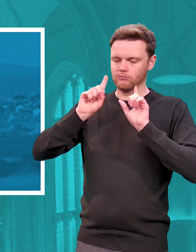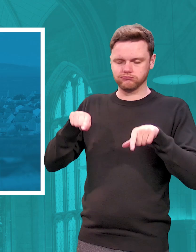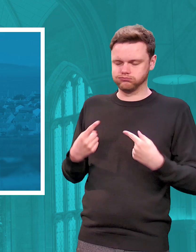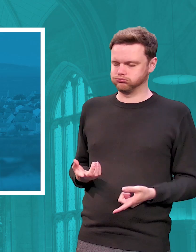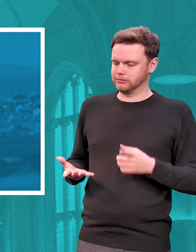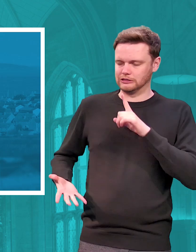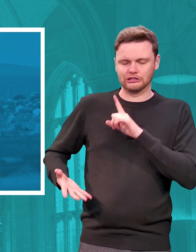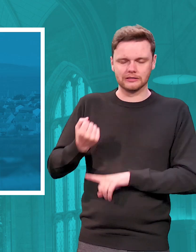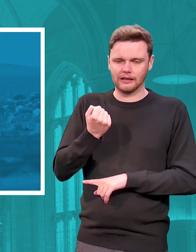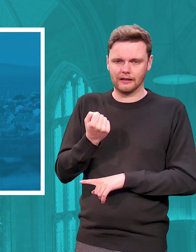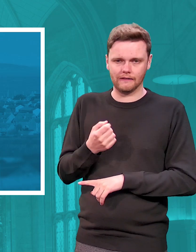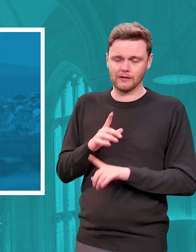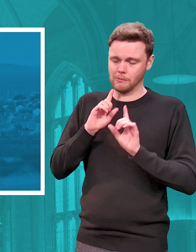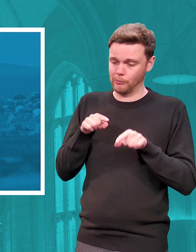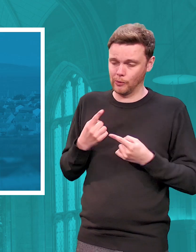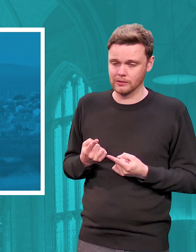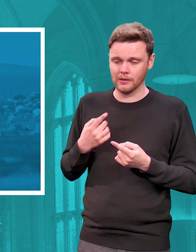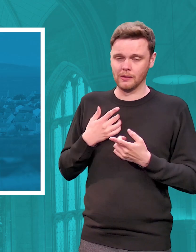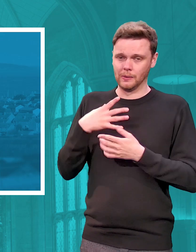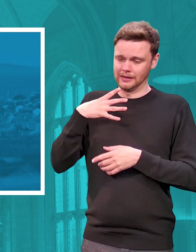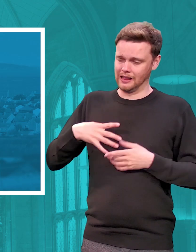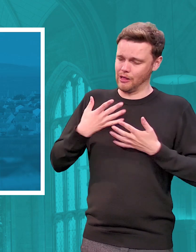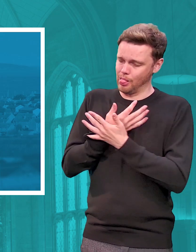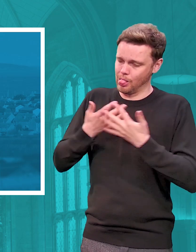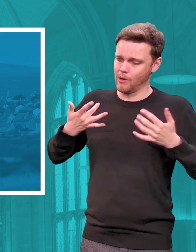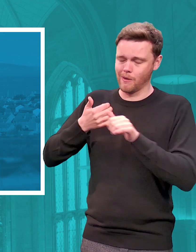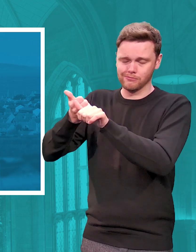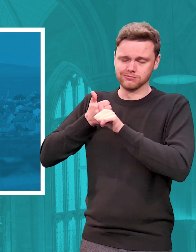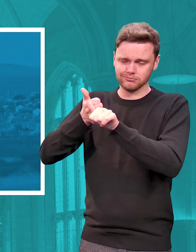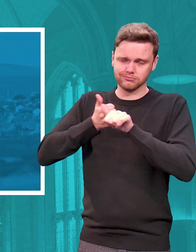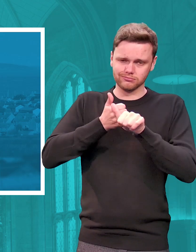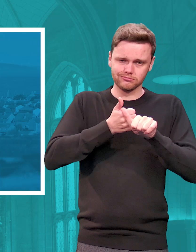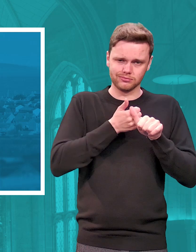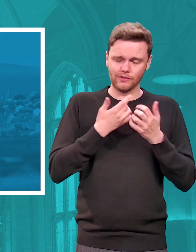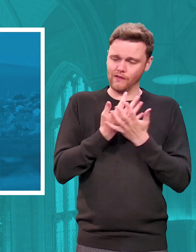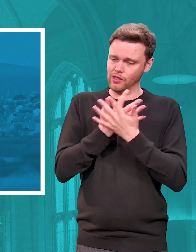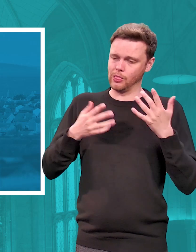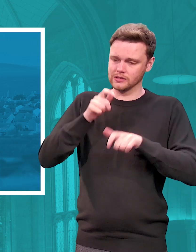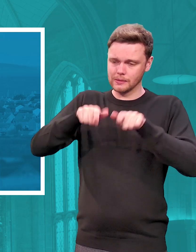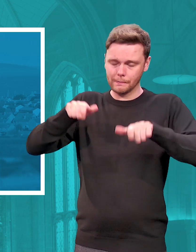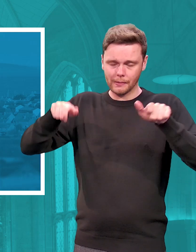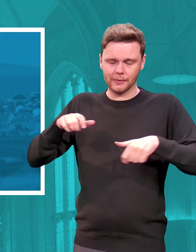without the help and support of many people. I'd also like to thank all the Pensions Trustees